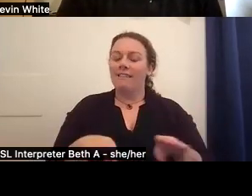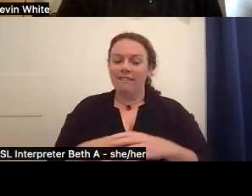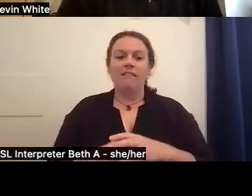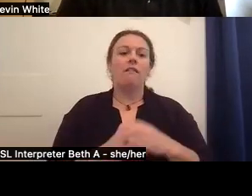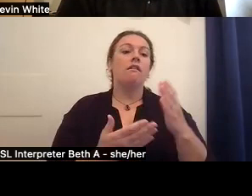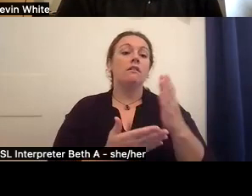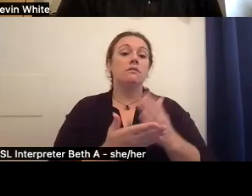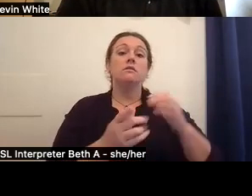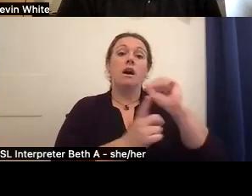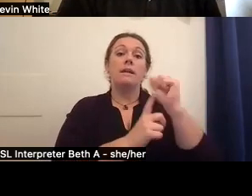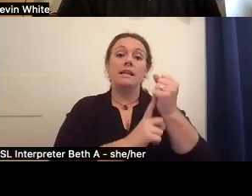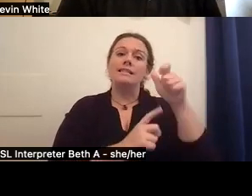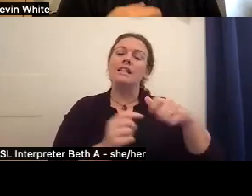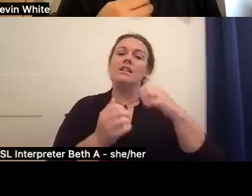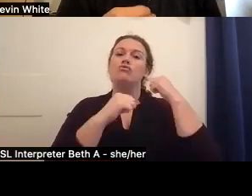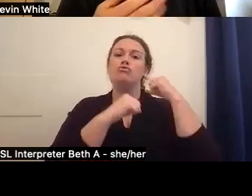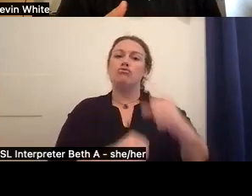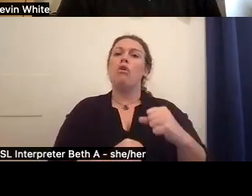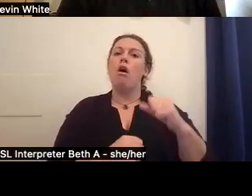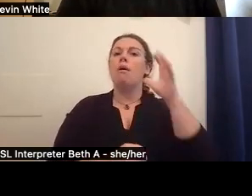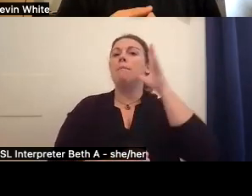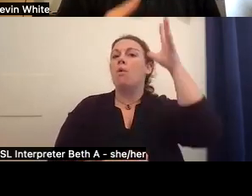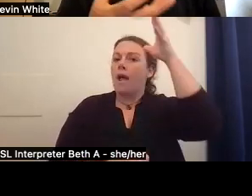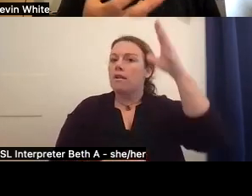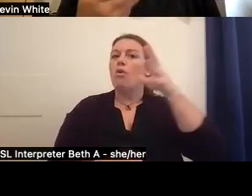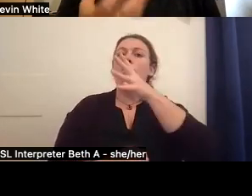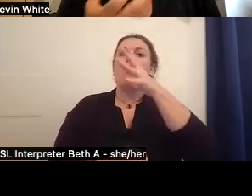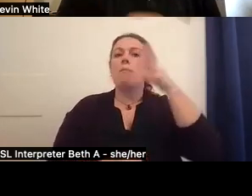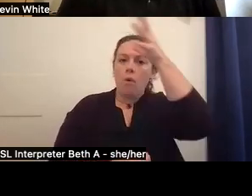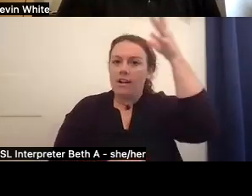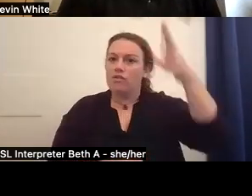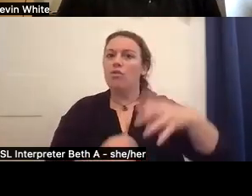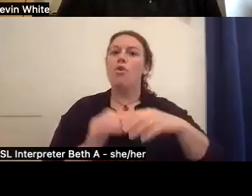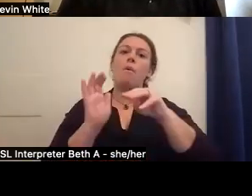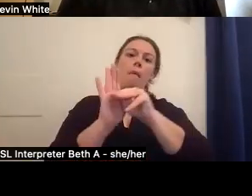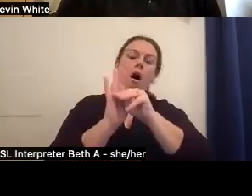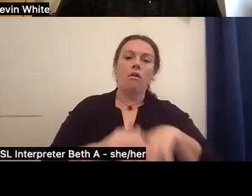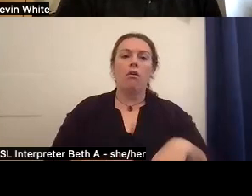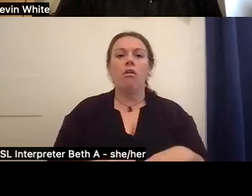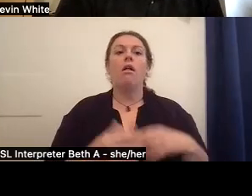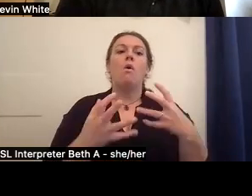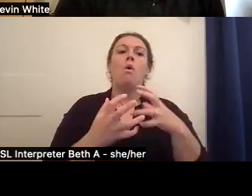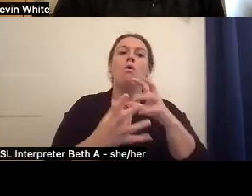parental model and guidance to become fully part of the civilized society of the western world.